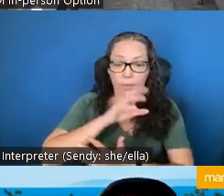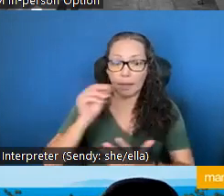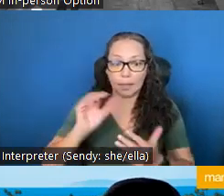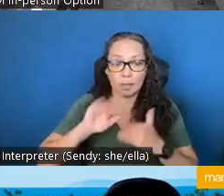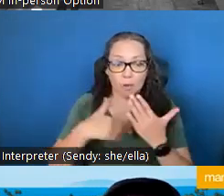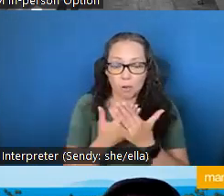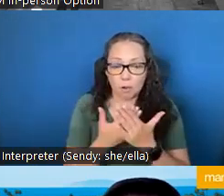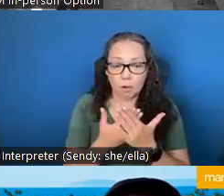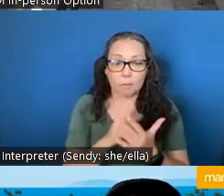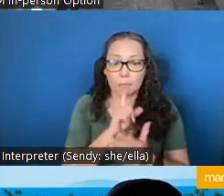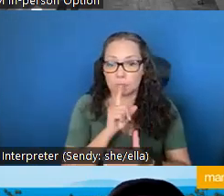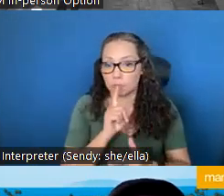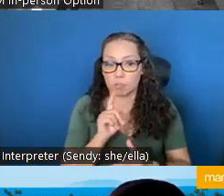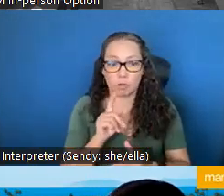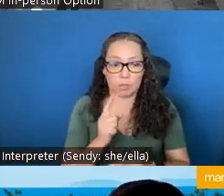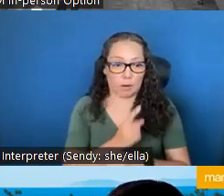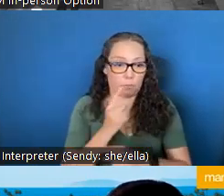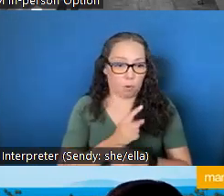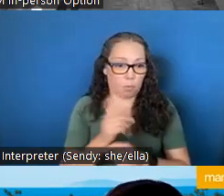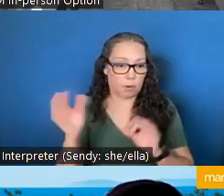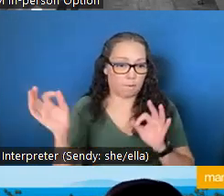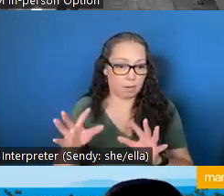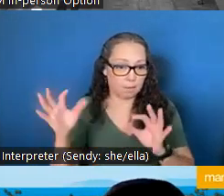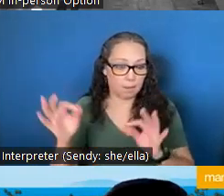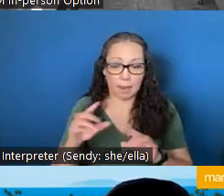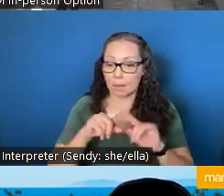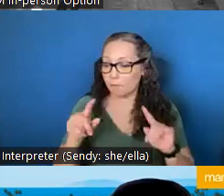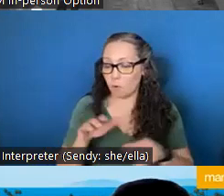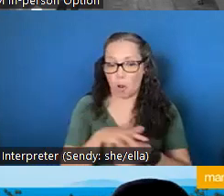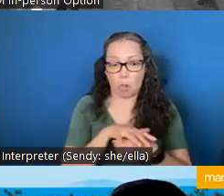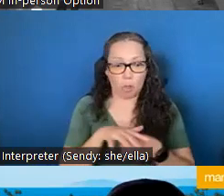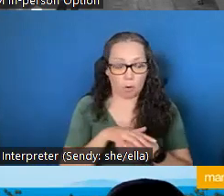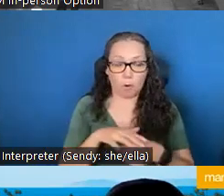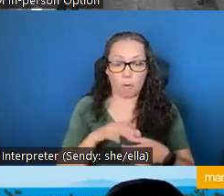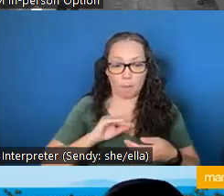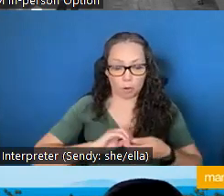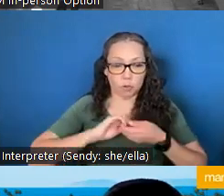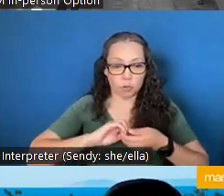that there's an appropriate feedback loop process for local Partners um to provide